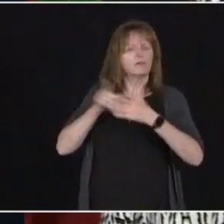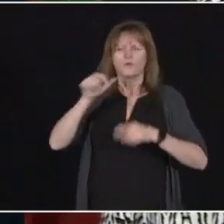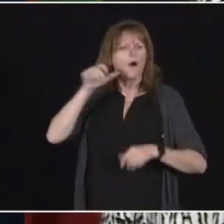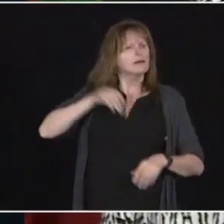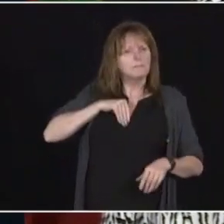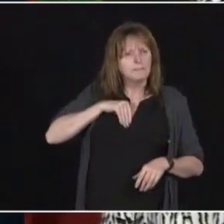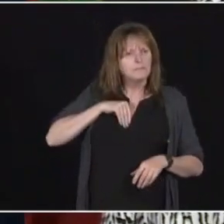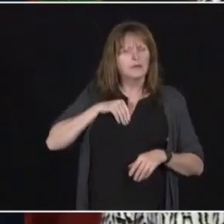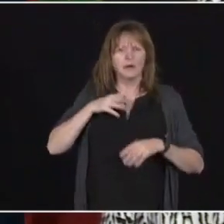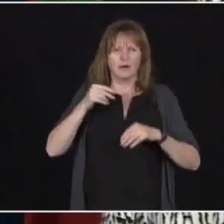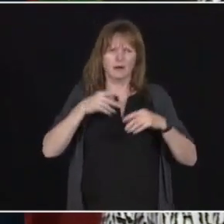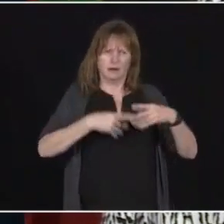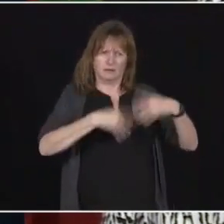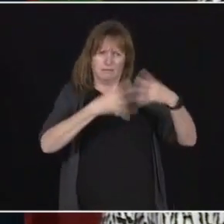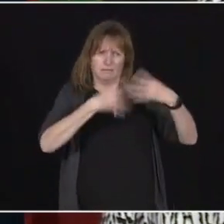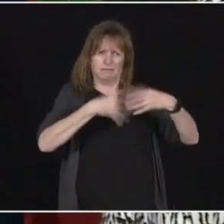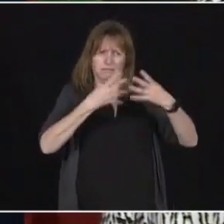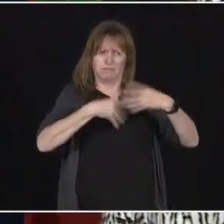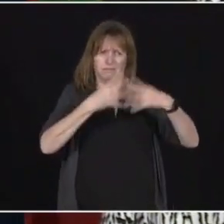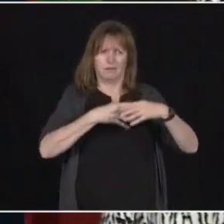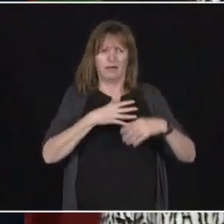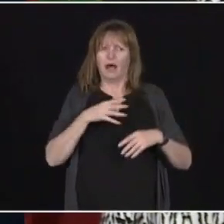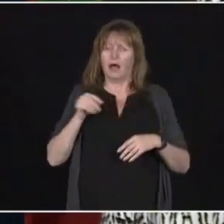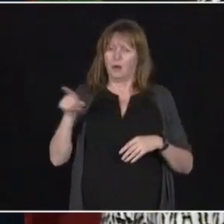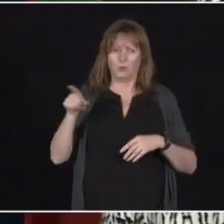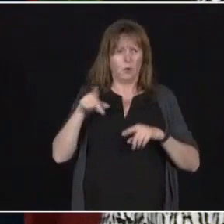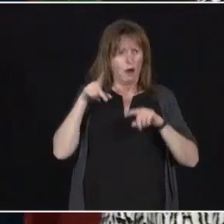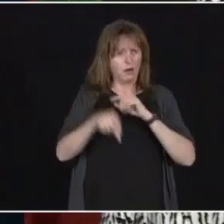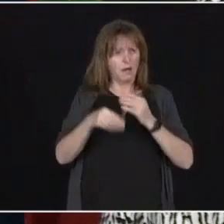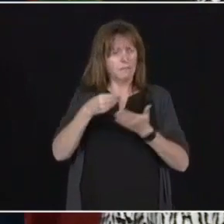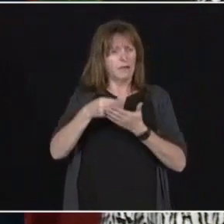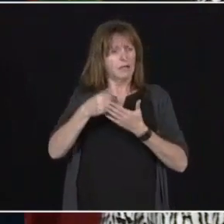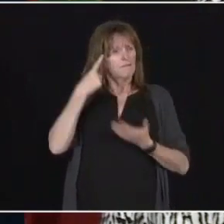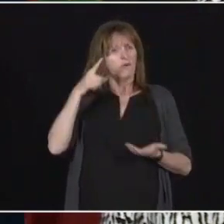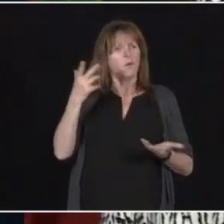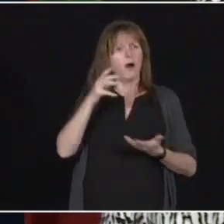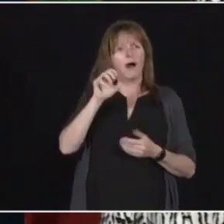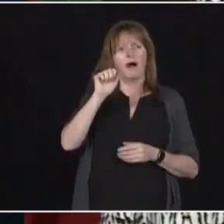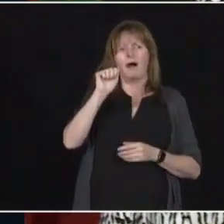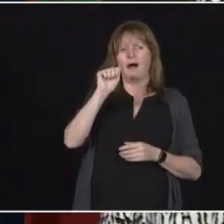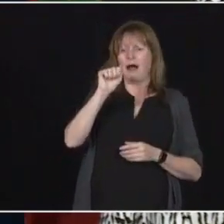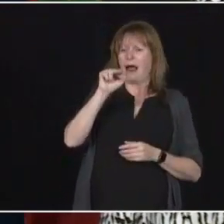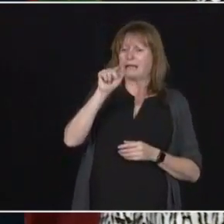cut education funding and has also been very slow to respond to calls to collect